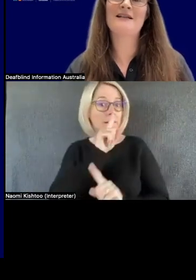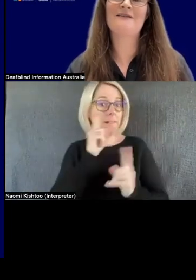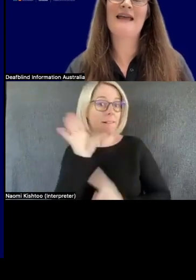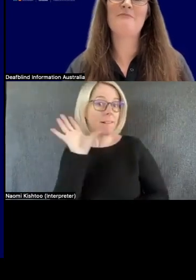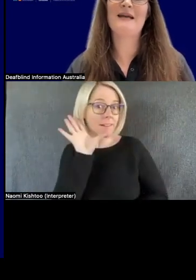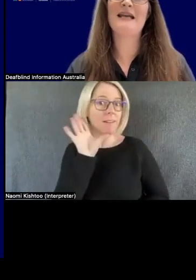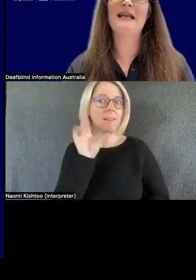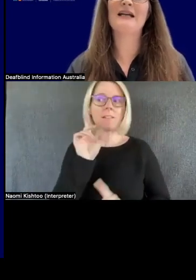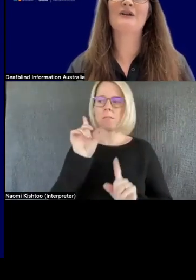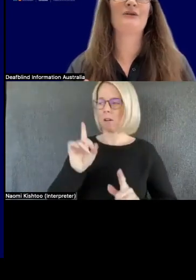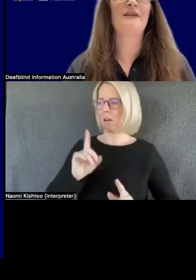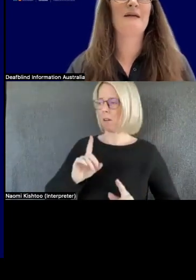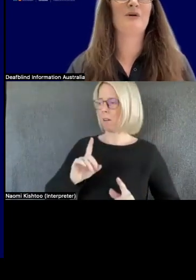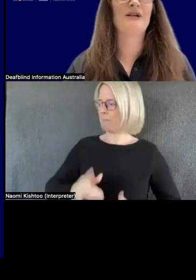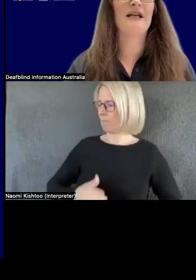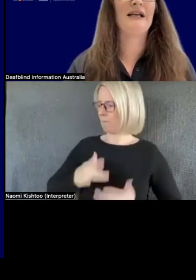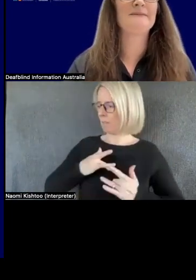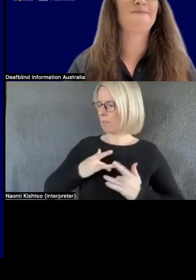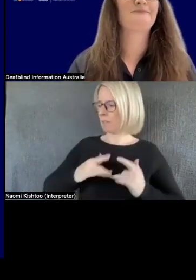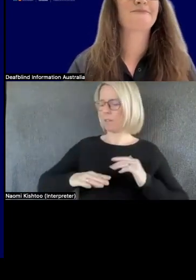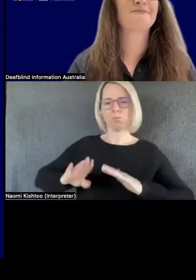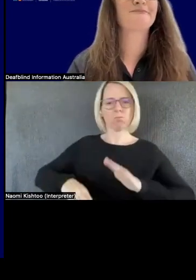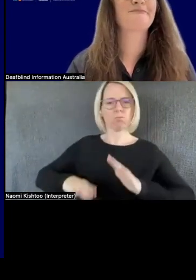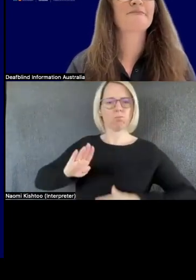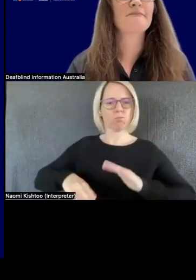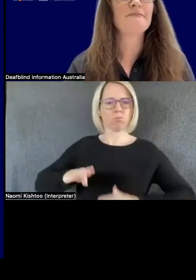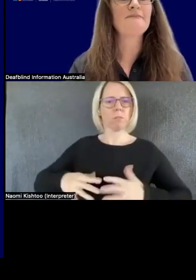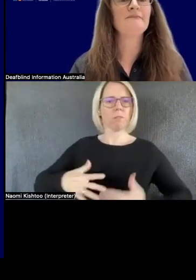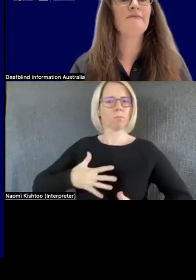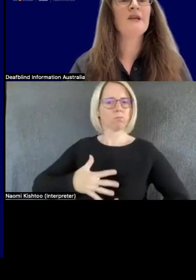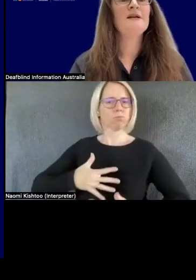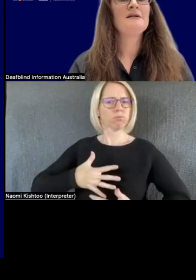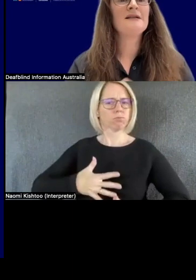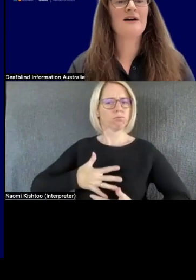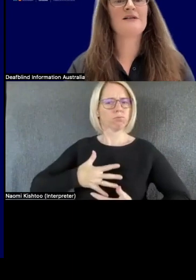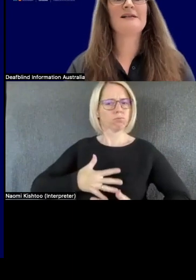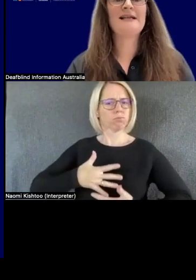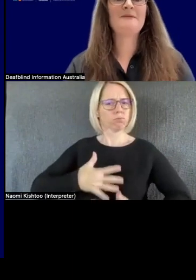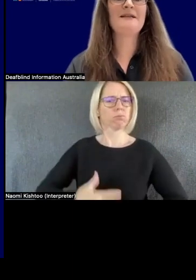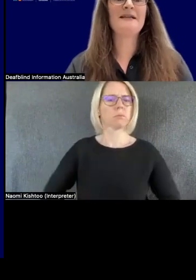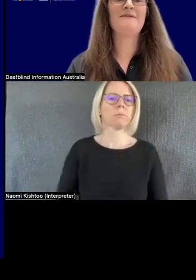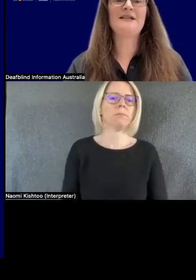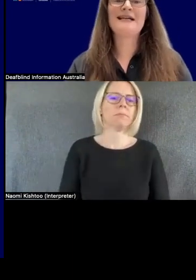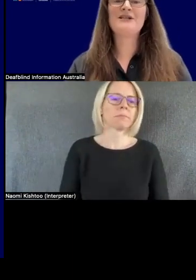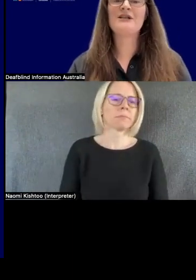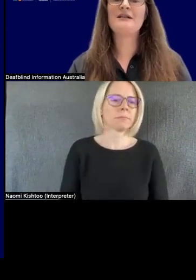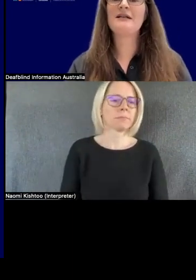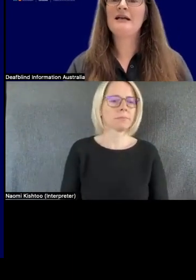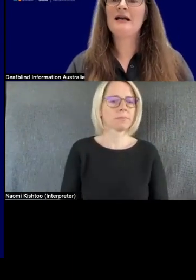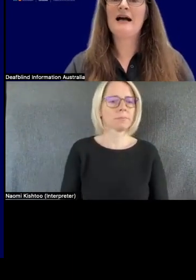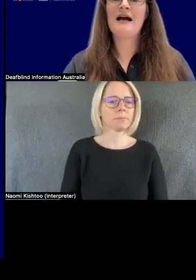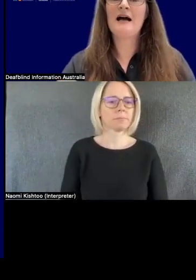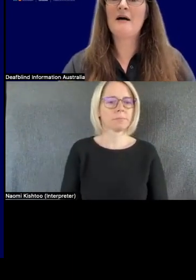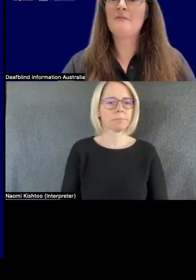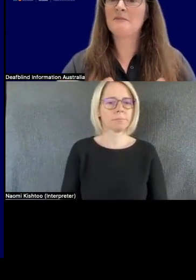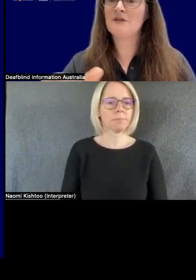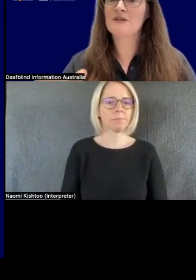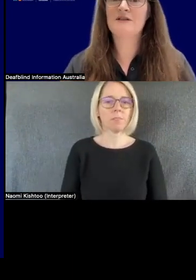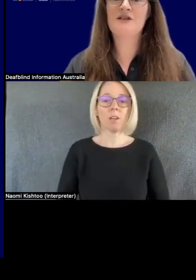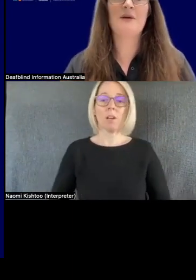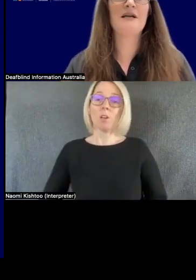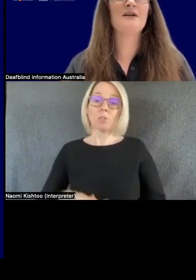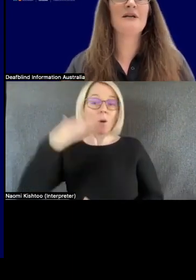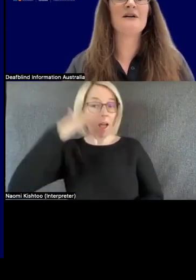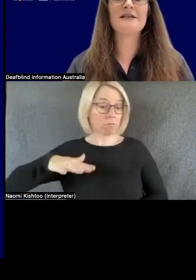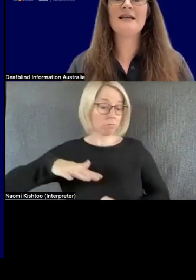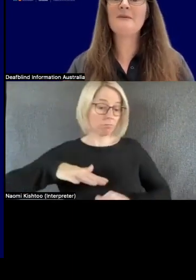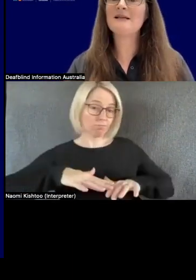of their beating through their body. The child has accepted the invitation, showing curiosity,